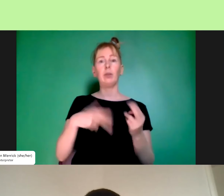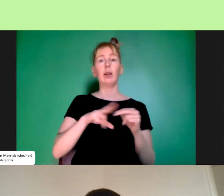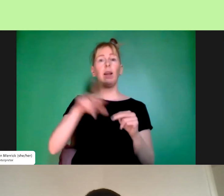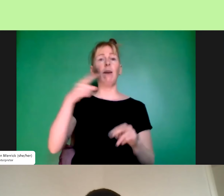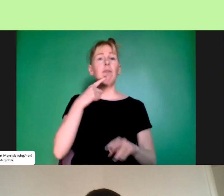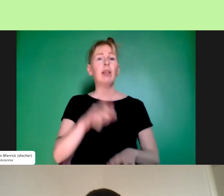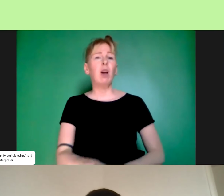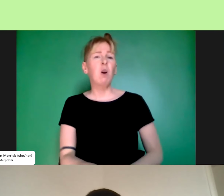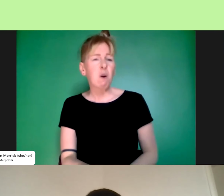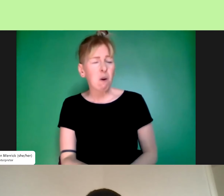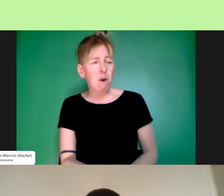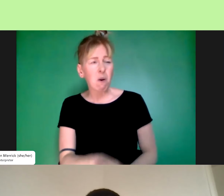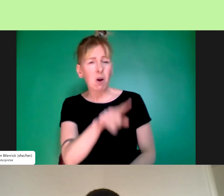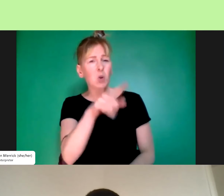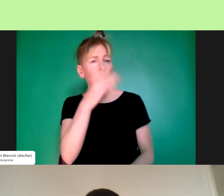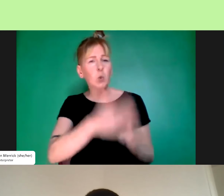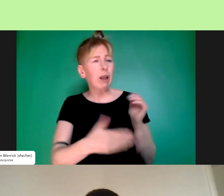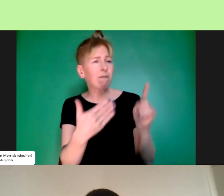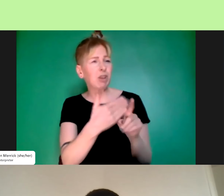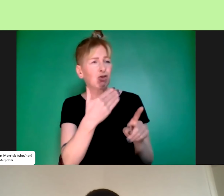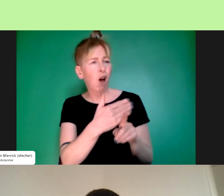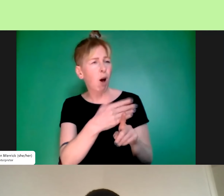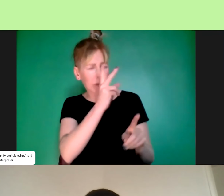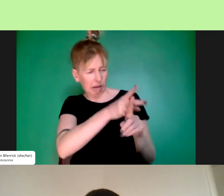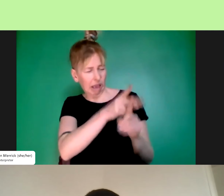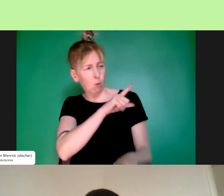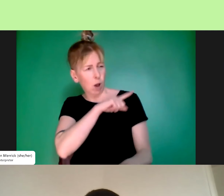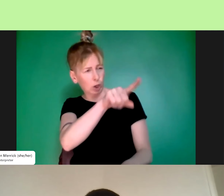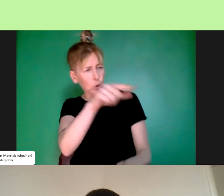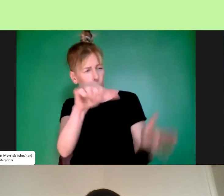They like to look at jobs, people will come people because you're amazing.